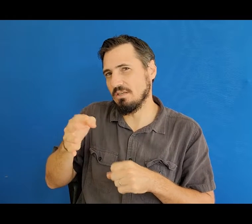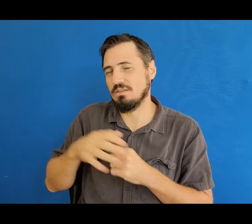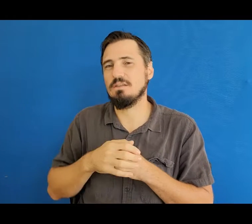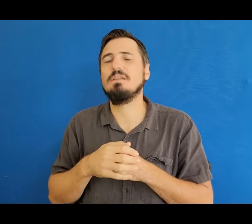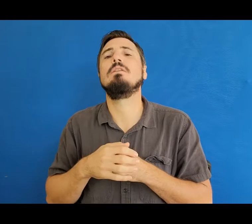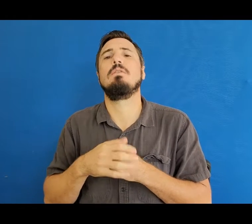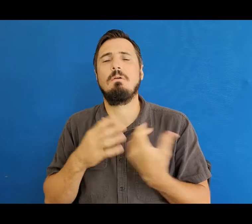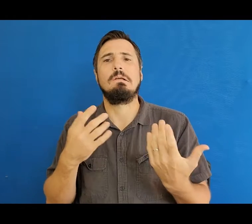40’s.